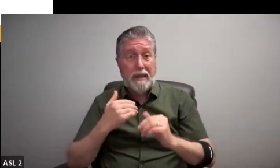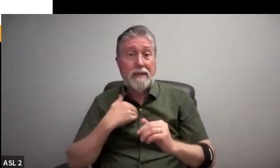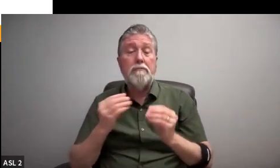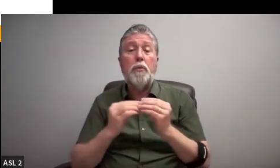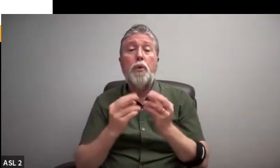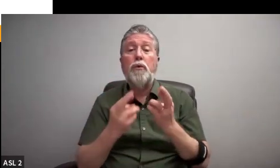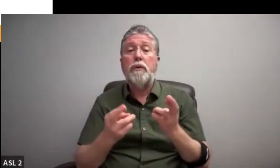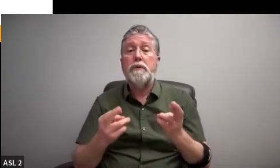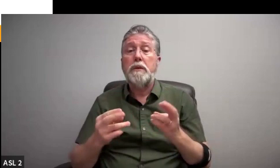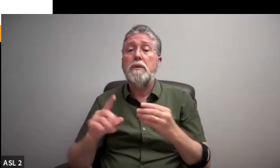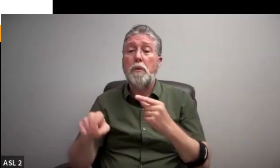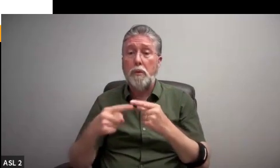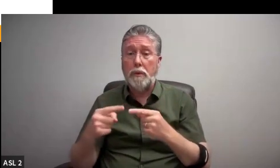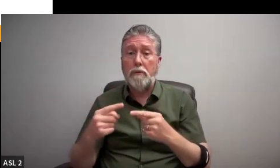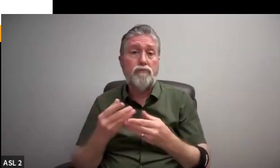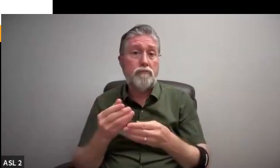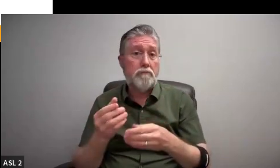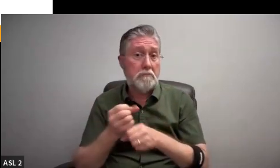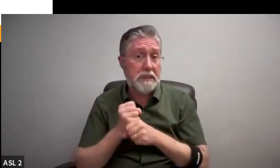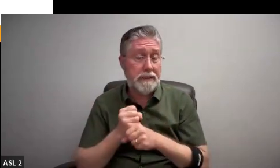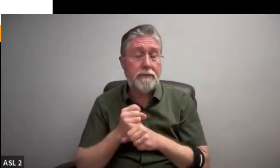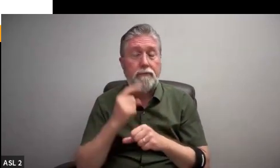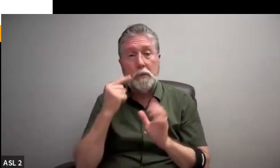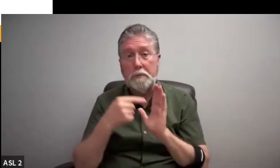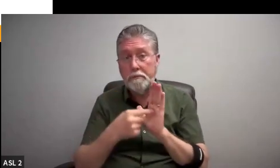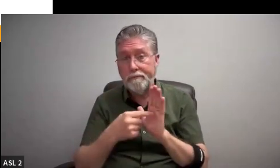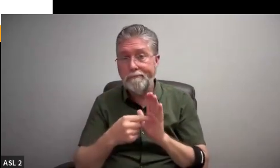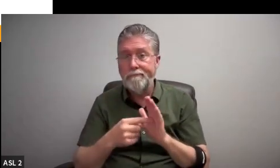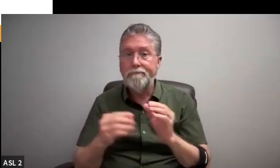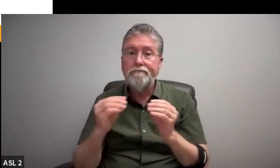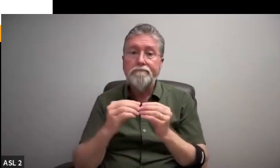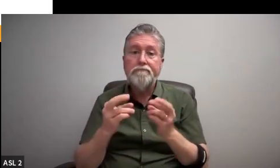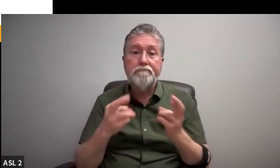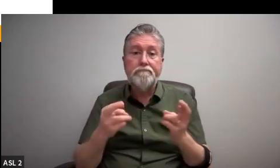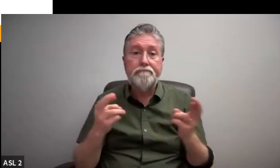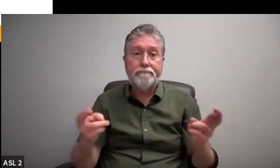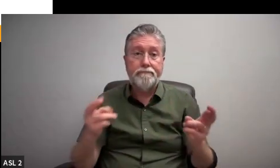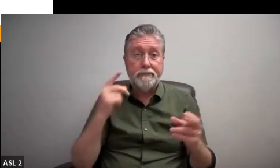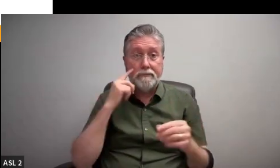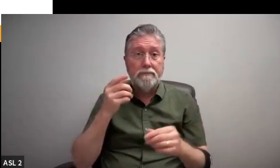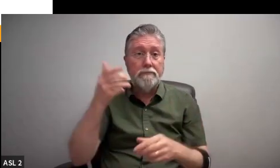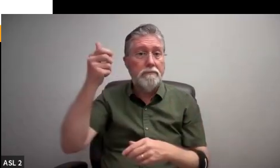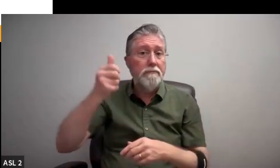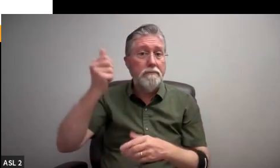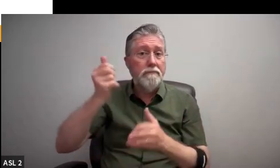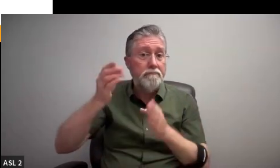they are made available. For example, under “More Resources for Grantees,” the Title III